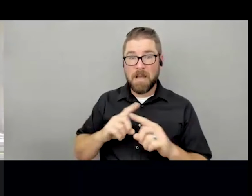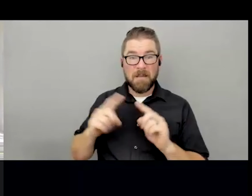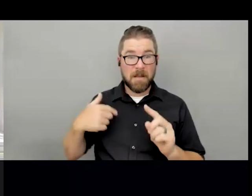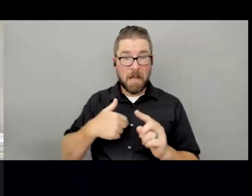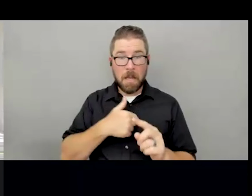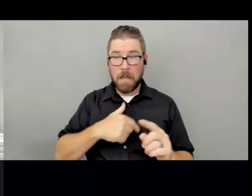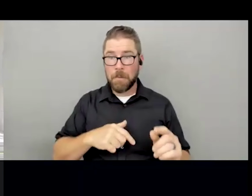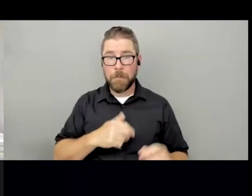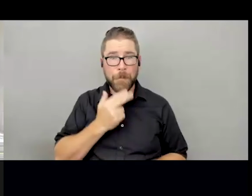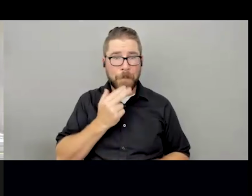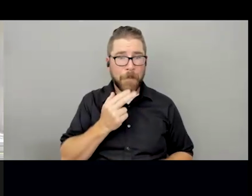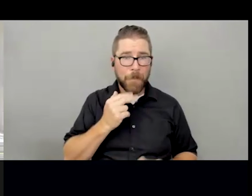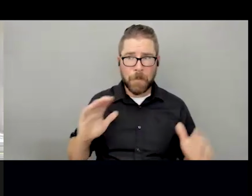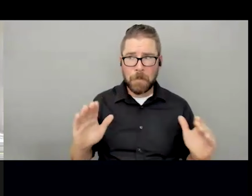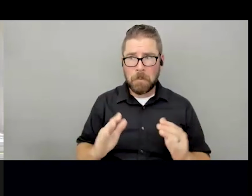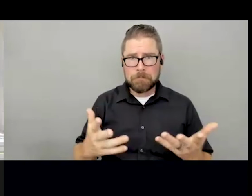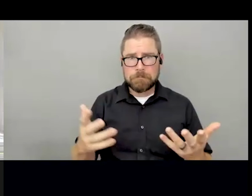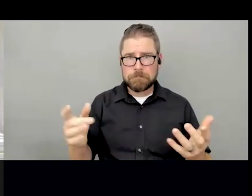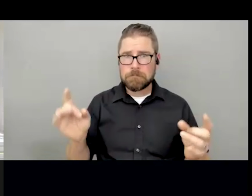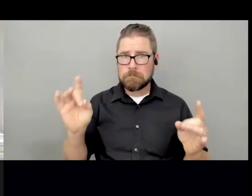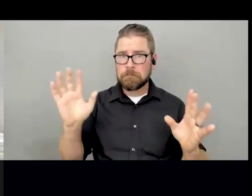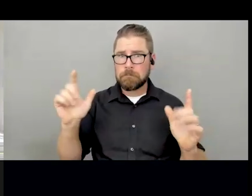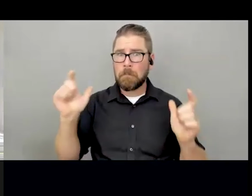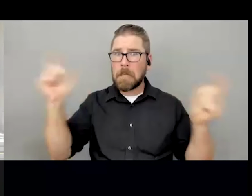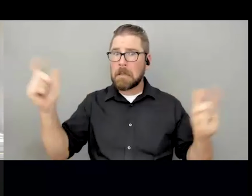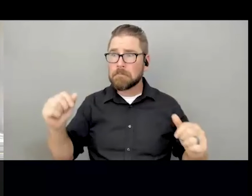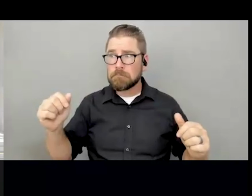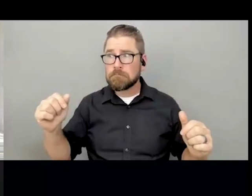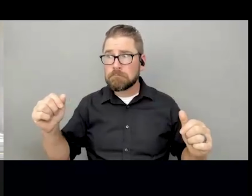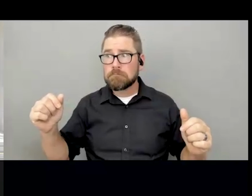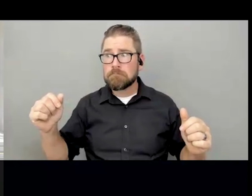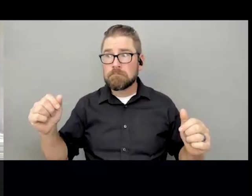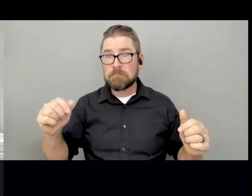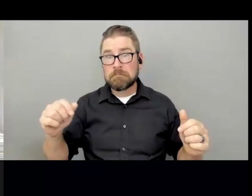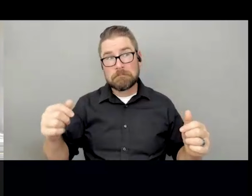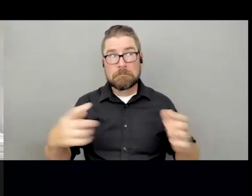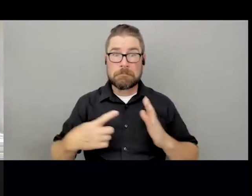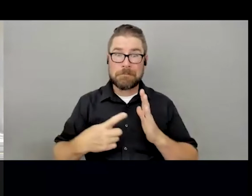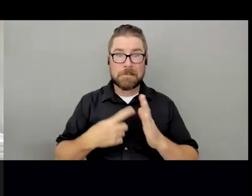We're pretty huge. Pretty big in some respects. Too big for our bridges.